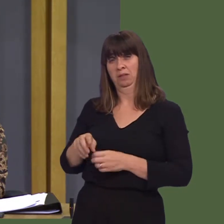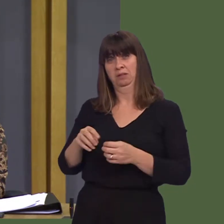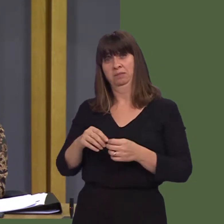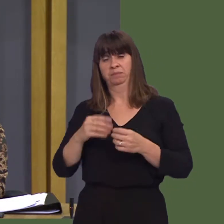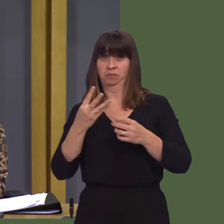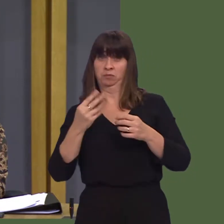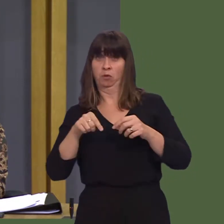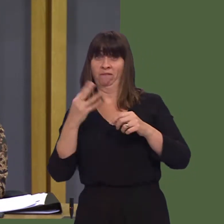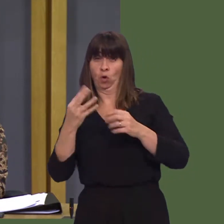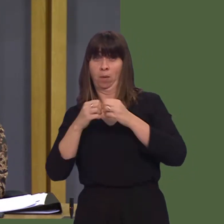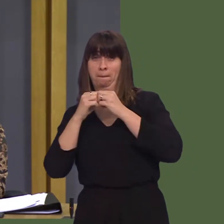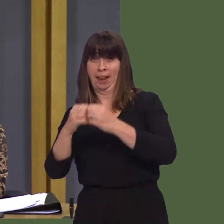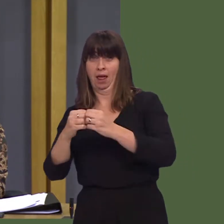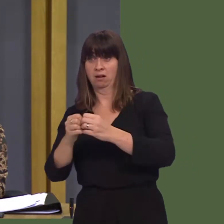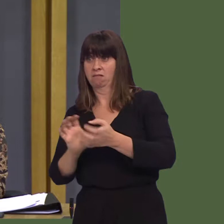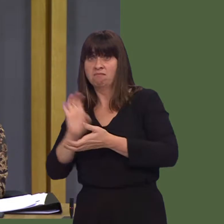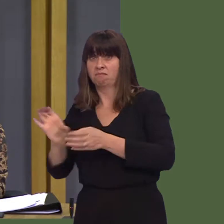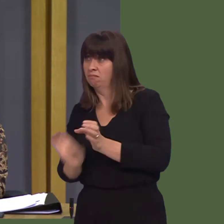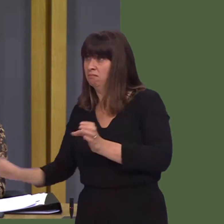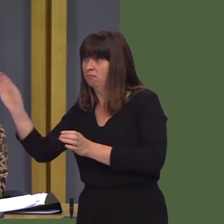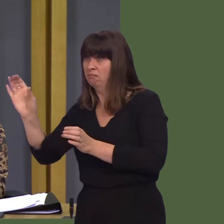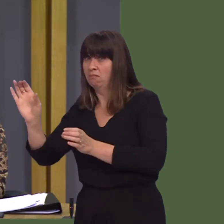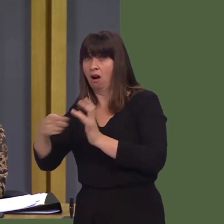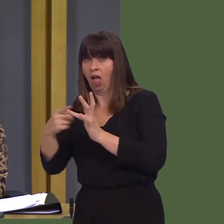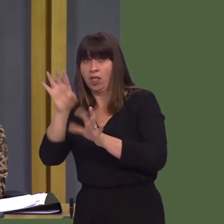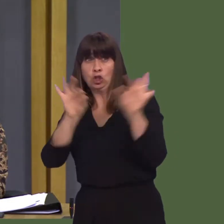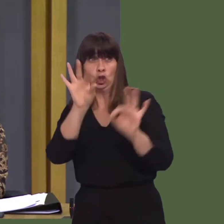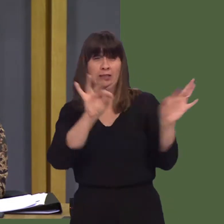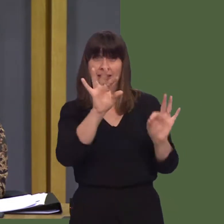route in other options. I mean, it would be vastly more beneficial.